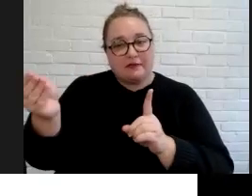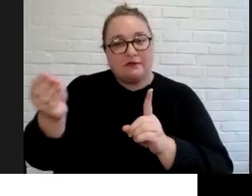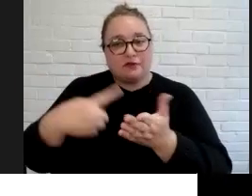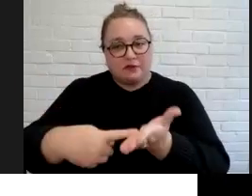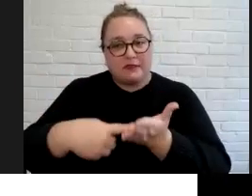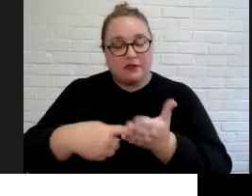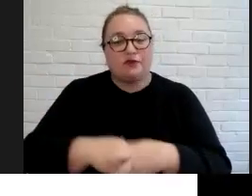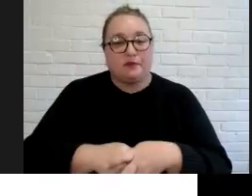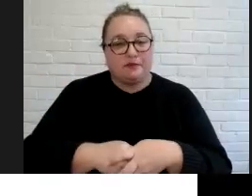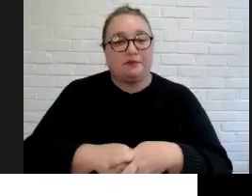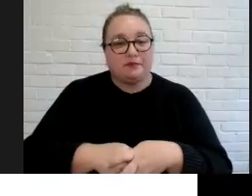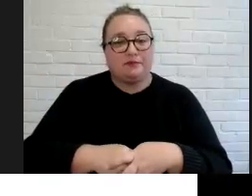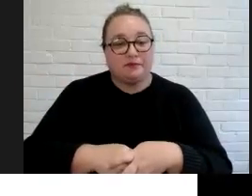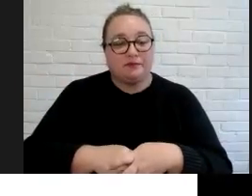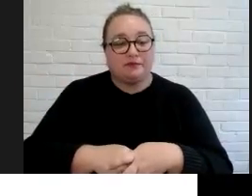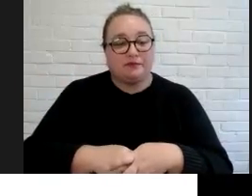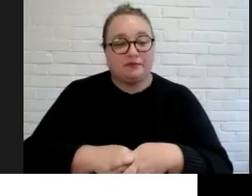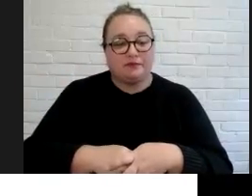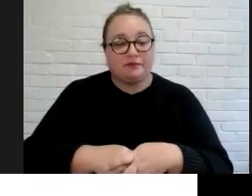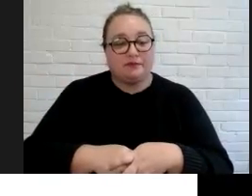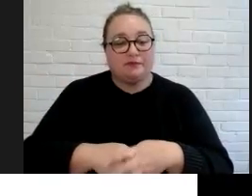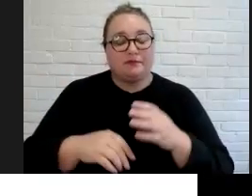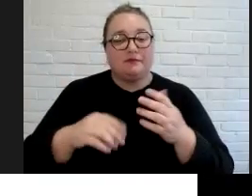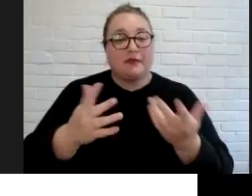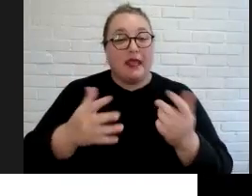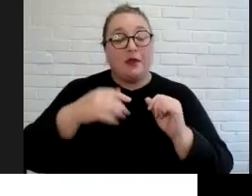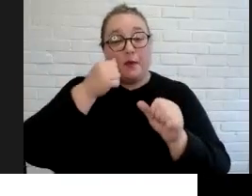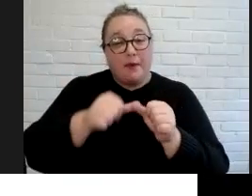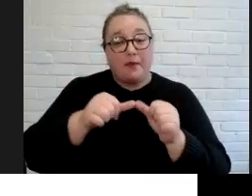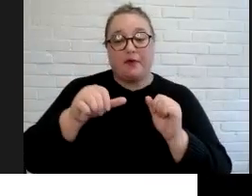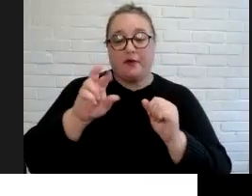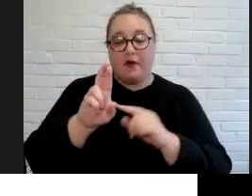And then remember, in order to have, you know, adequate RSI for a discussion,